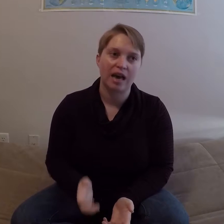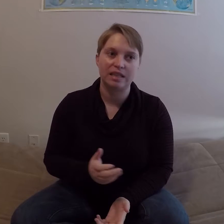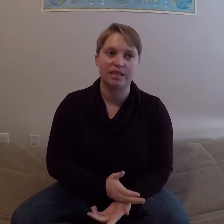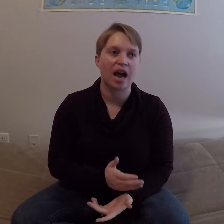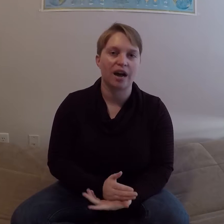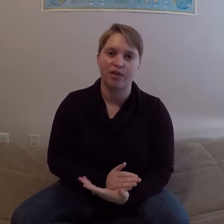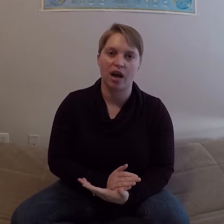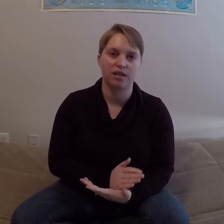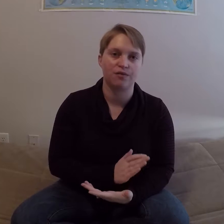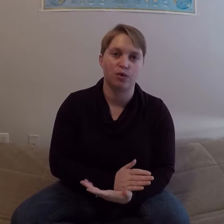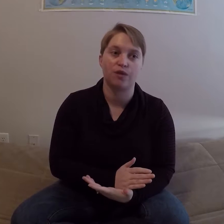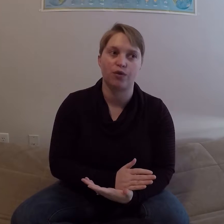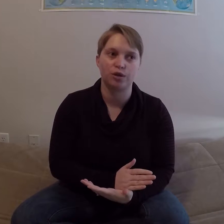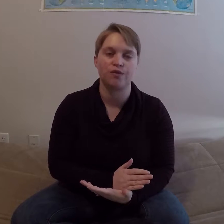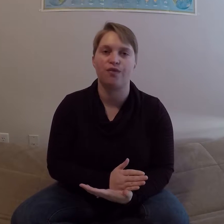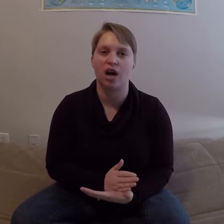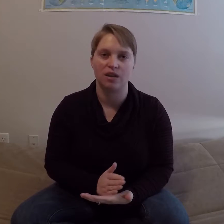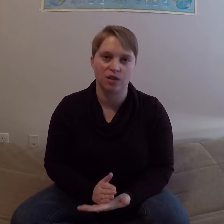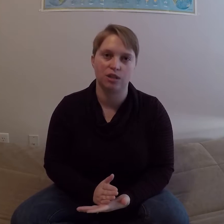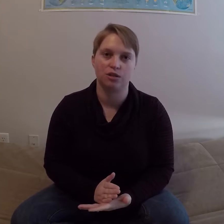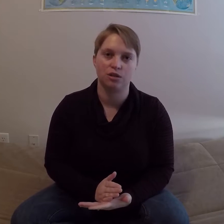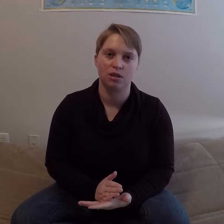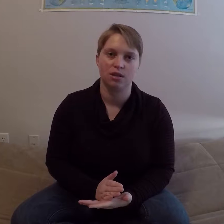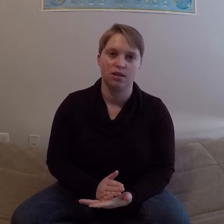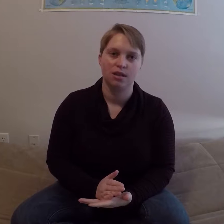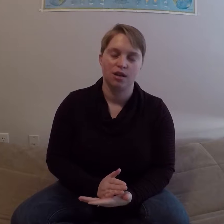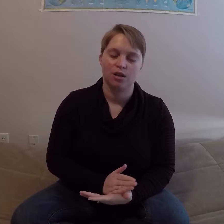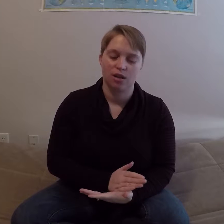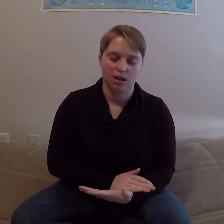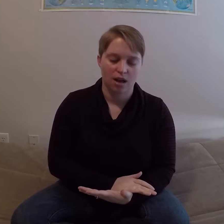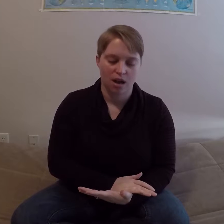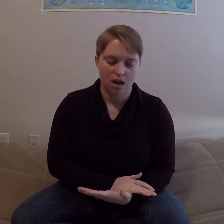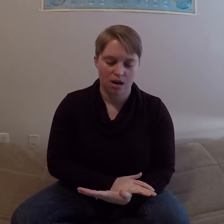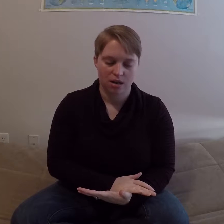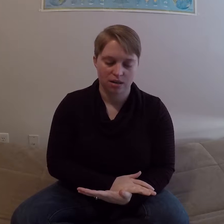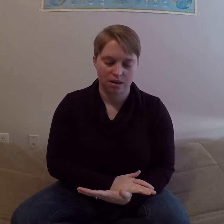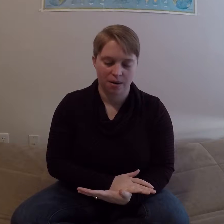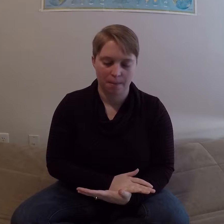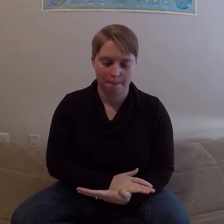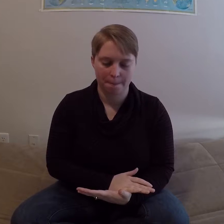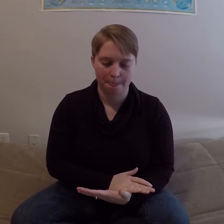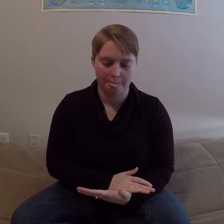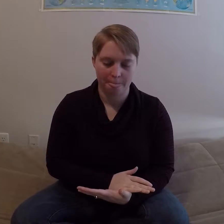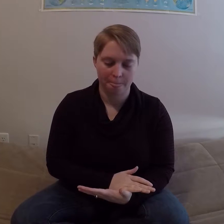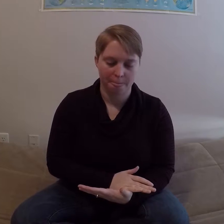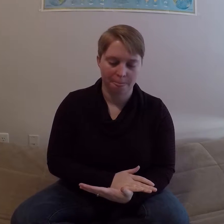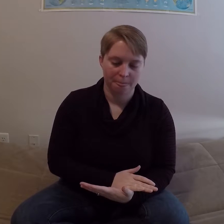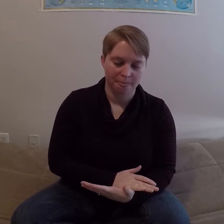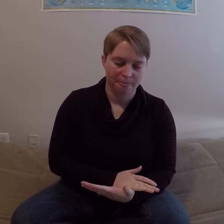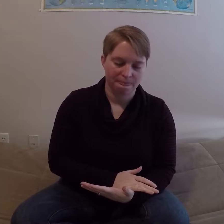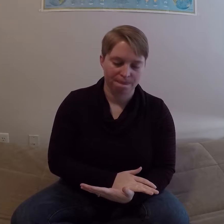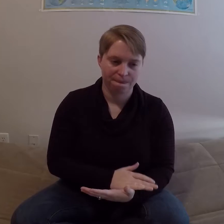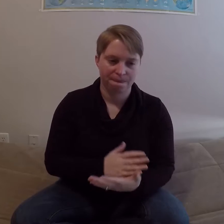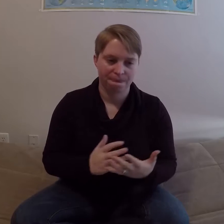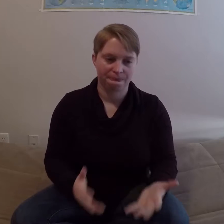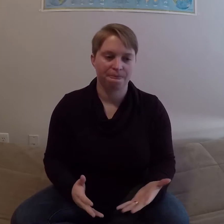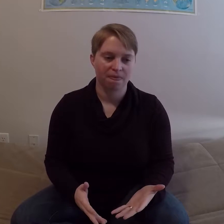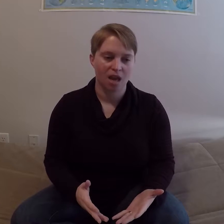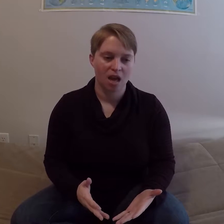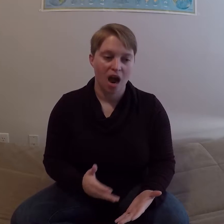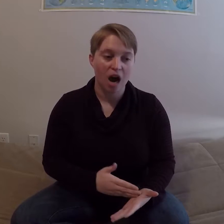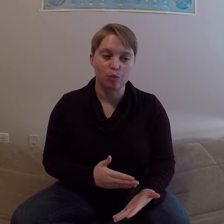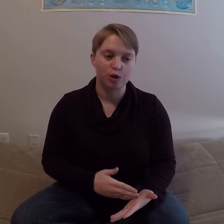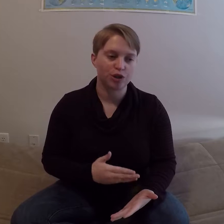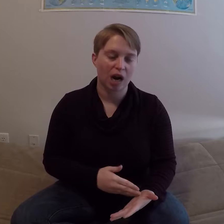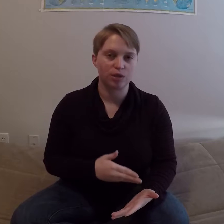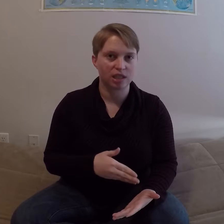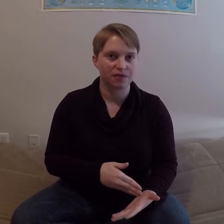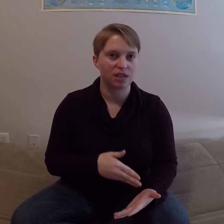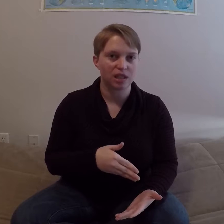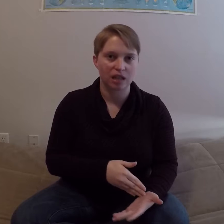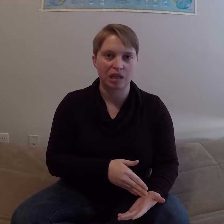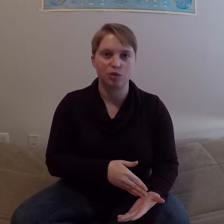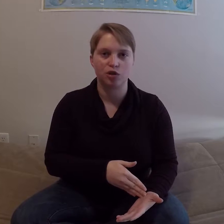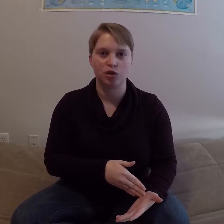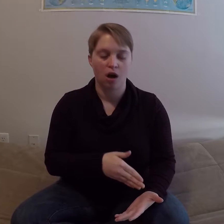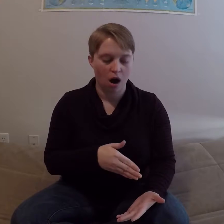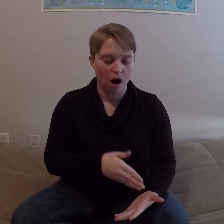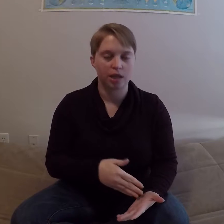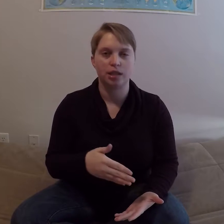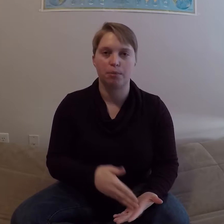I didn’t have that for the first five years. And I wish I was given sign language on top